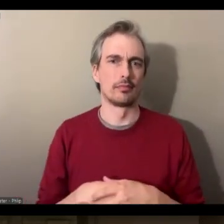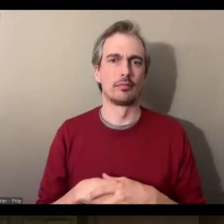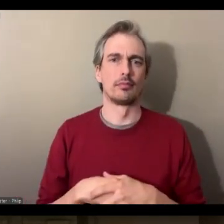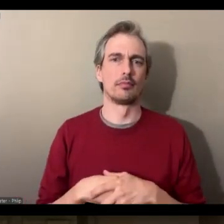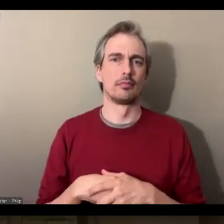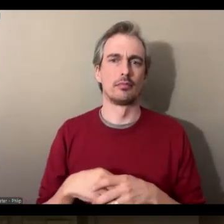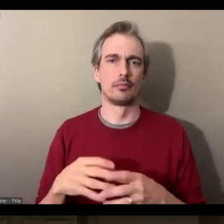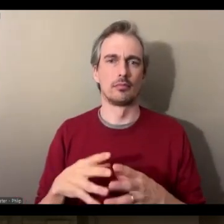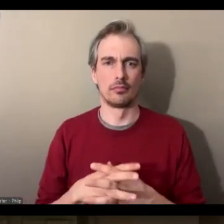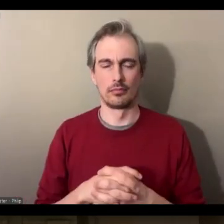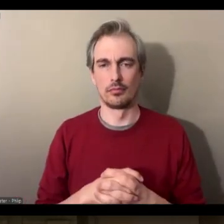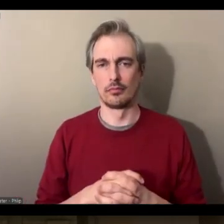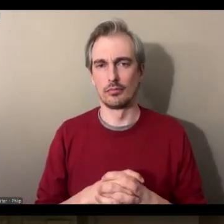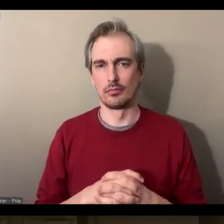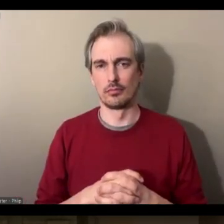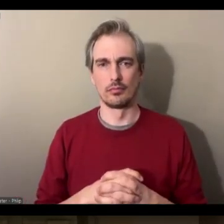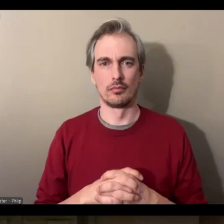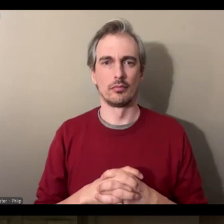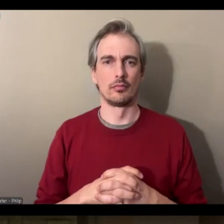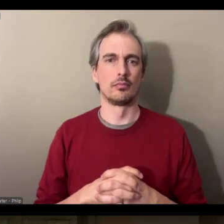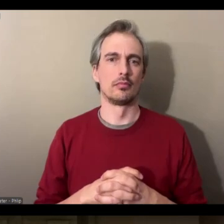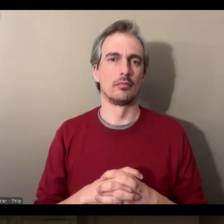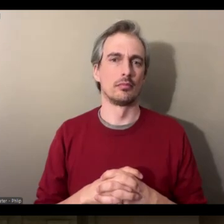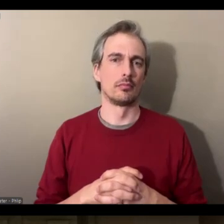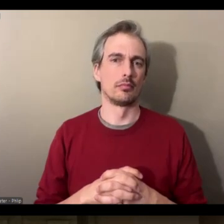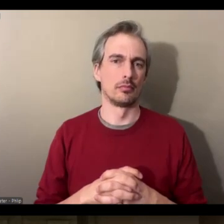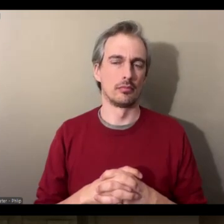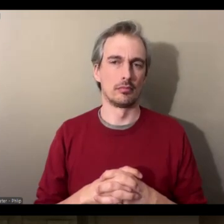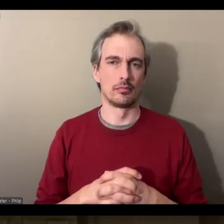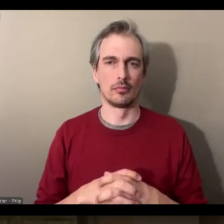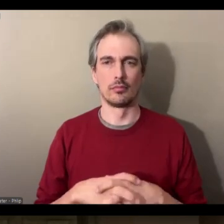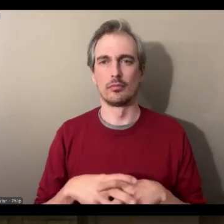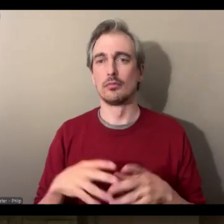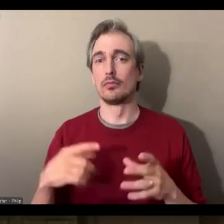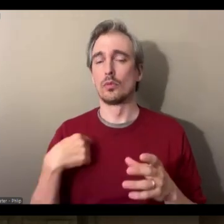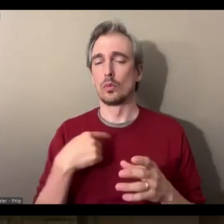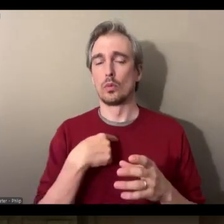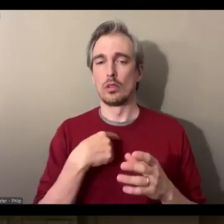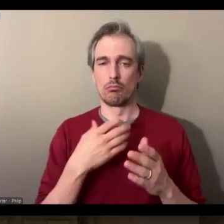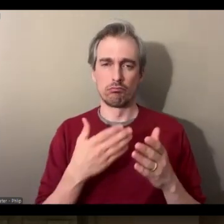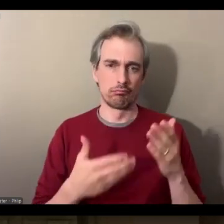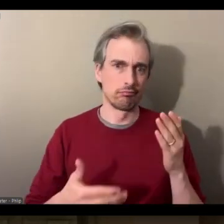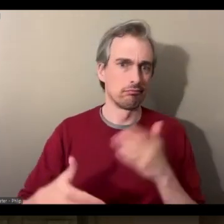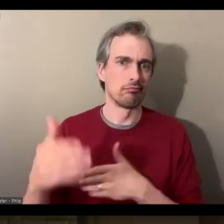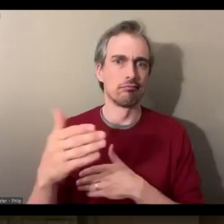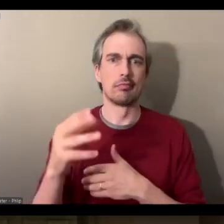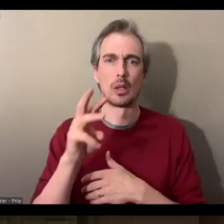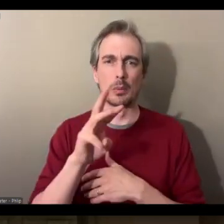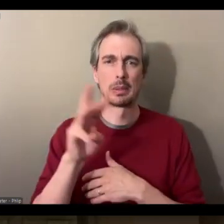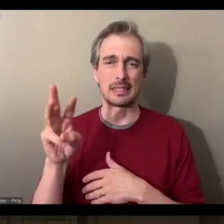We've given ourselves space in the purchase path to illuminate those. And give folks a good idea of